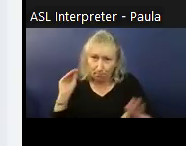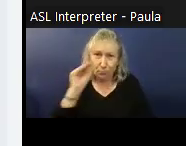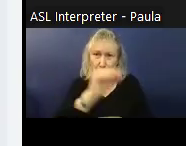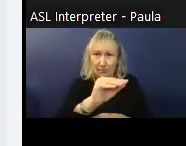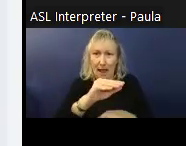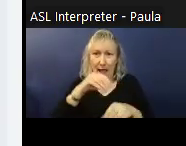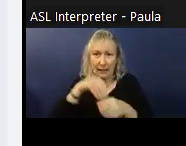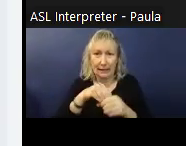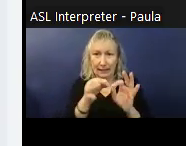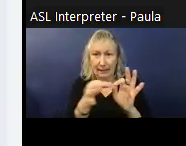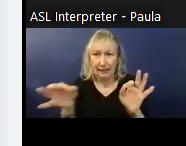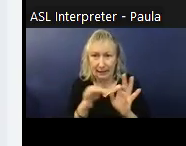preliminary report.